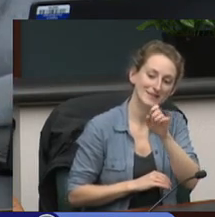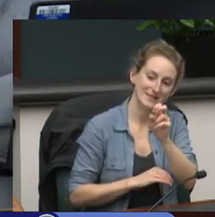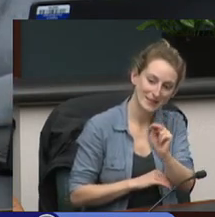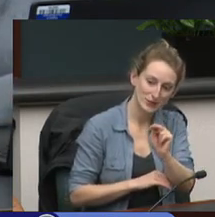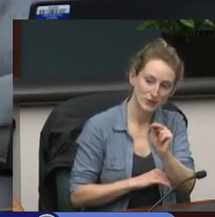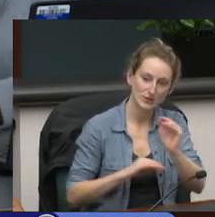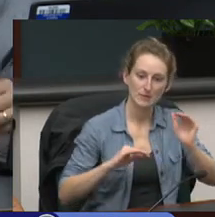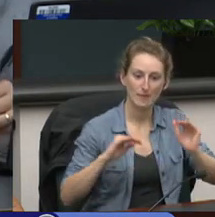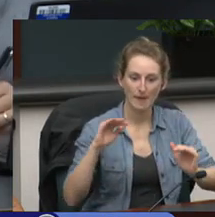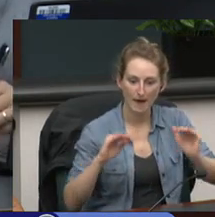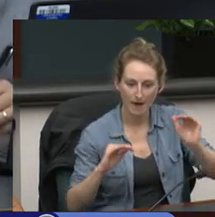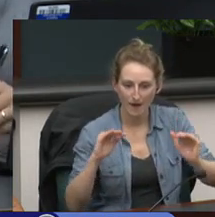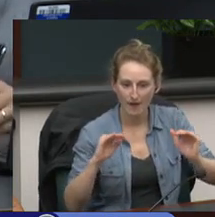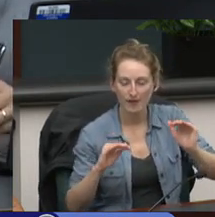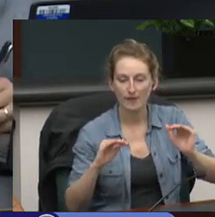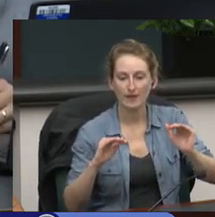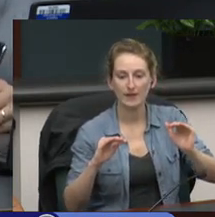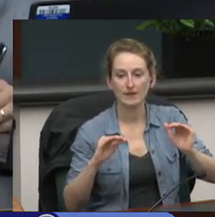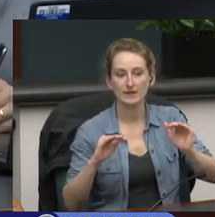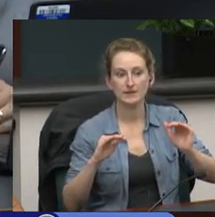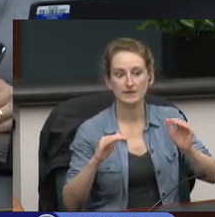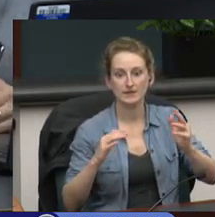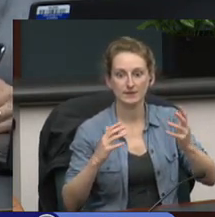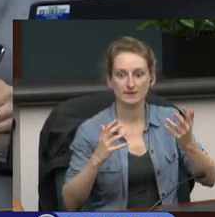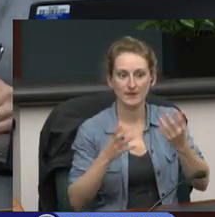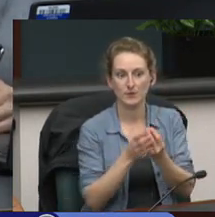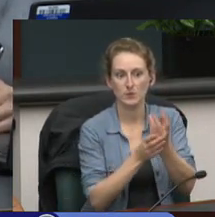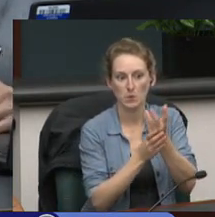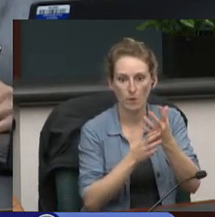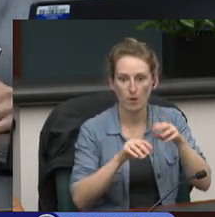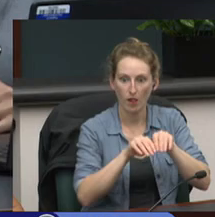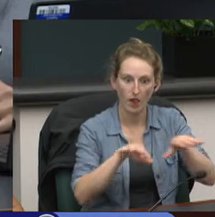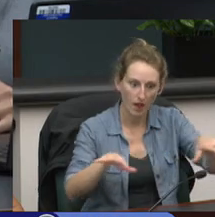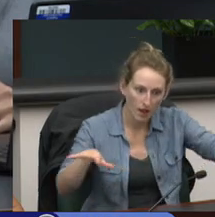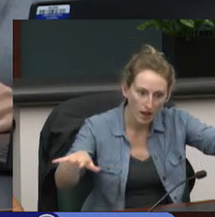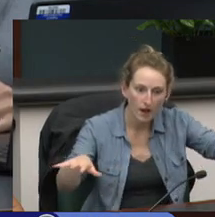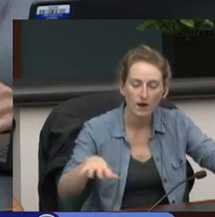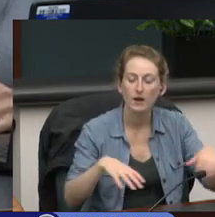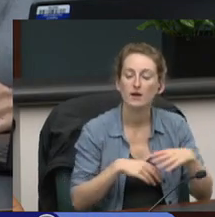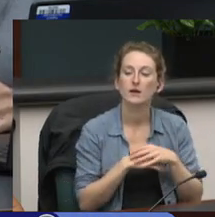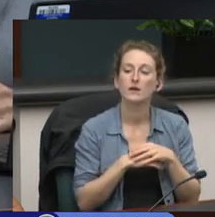and sprawl so generally the open space requirements and those sort of things